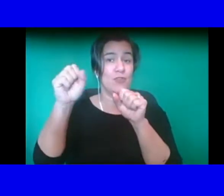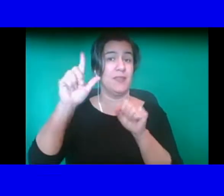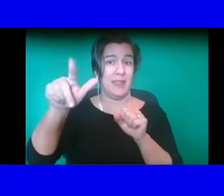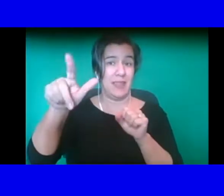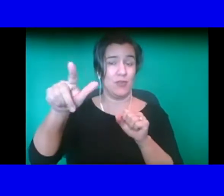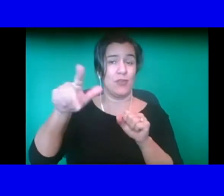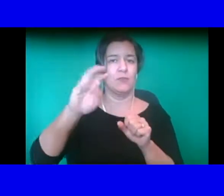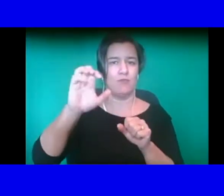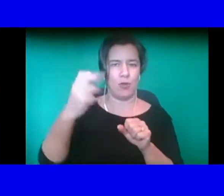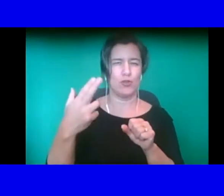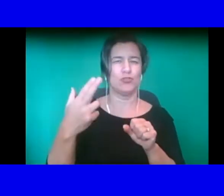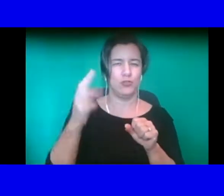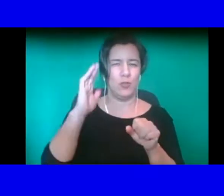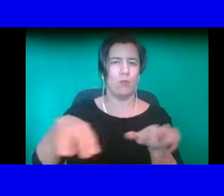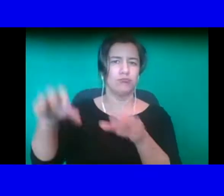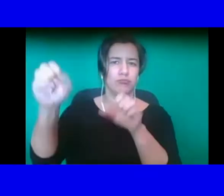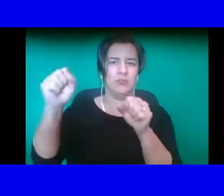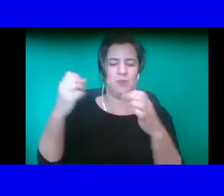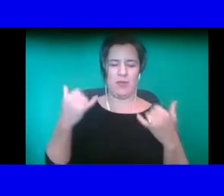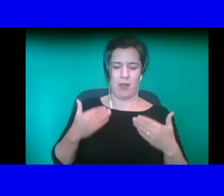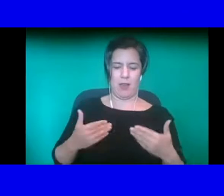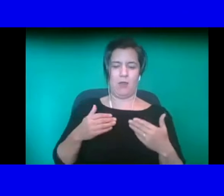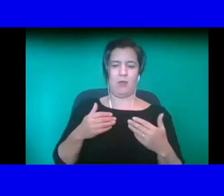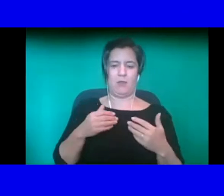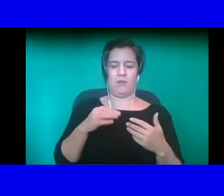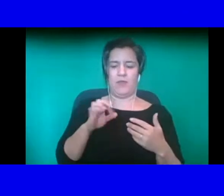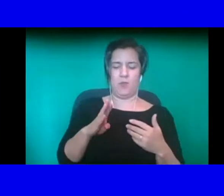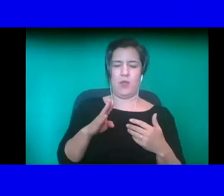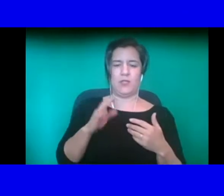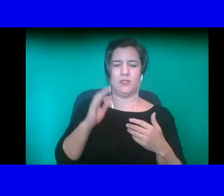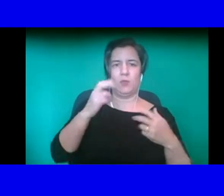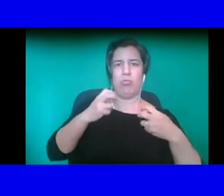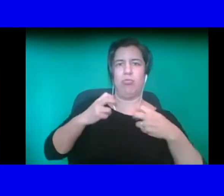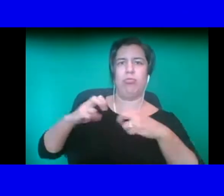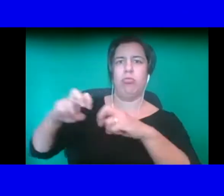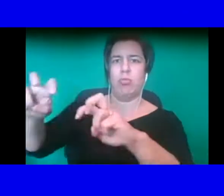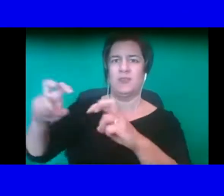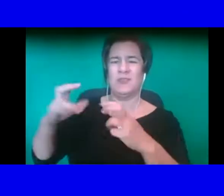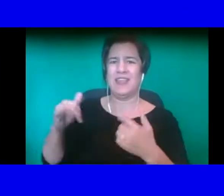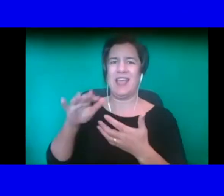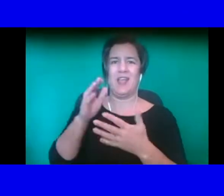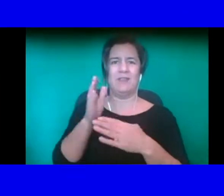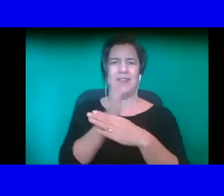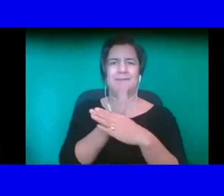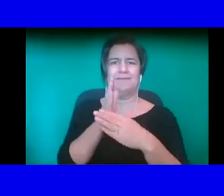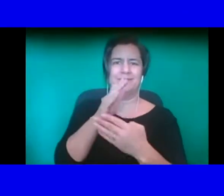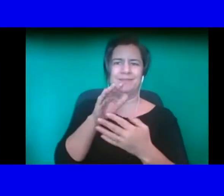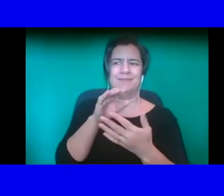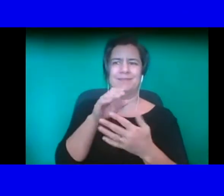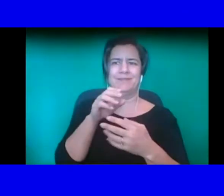It's projected to be in March. We are in a state of transition. So, it's going to be challenging.